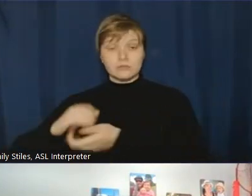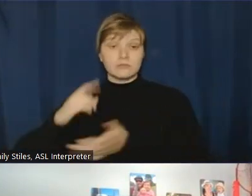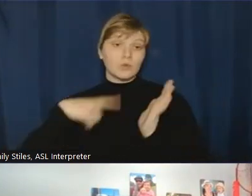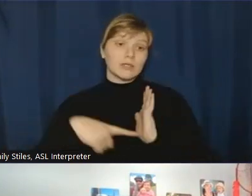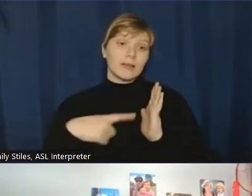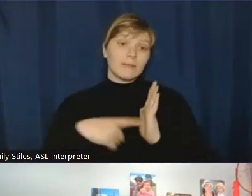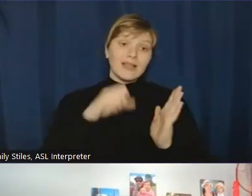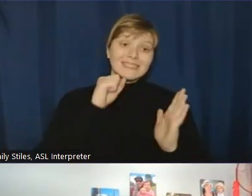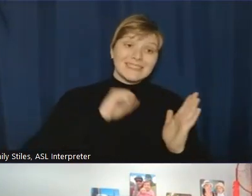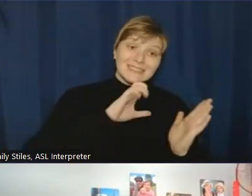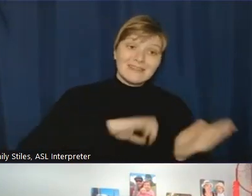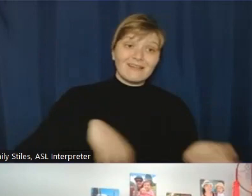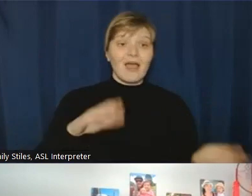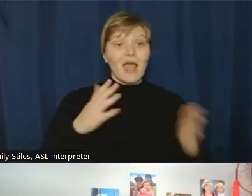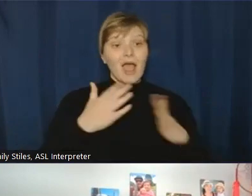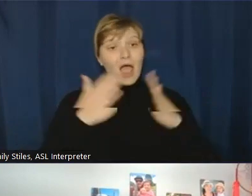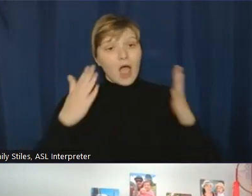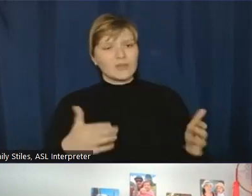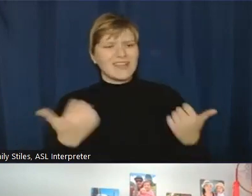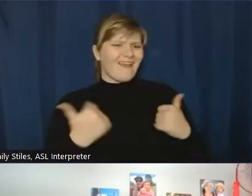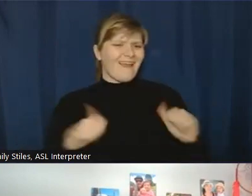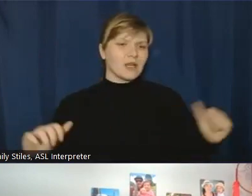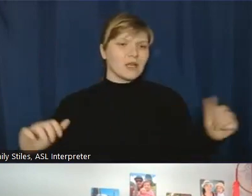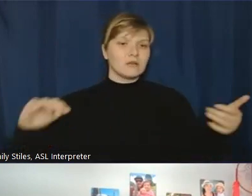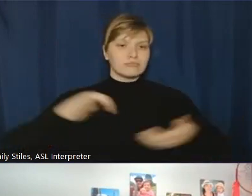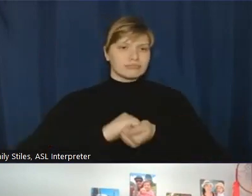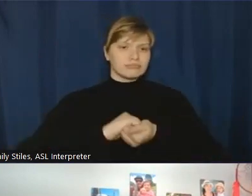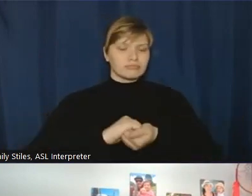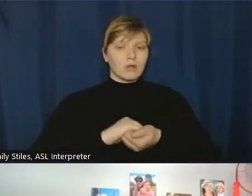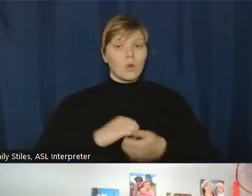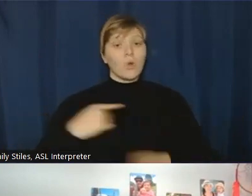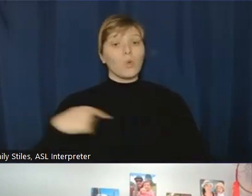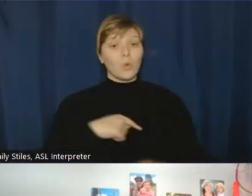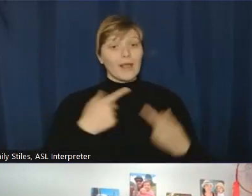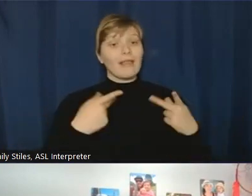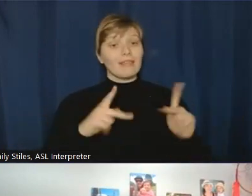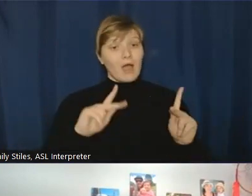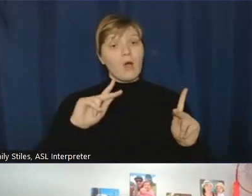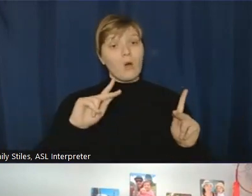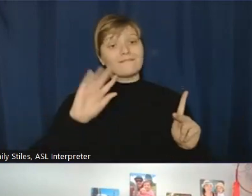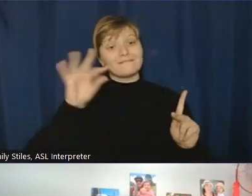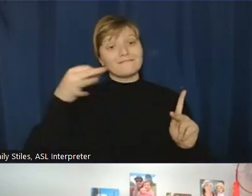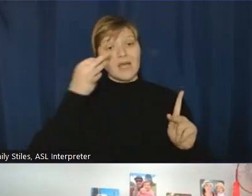etc. are coming to the table to help. We allow federal fund braiding, so other non-DOT funds